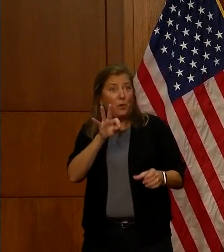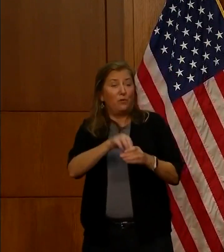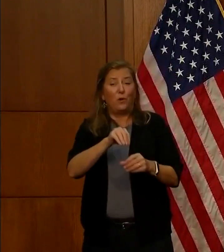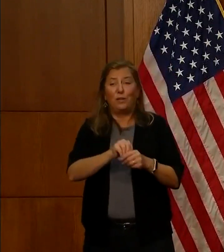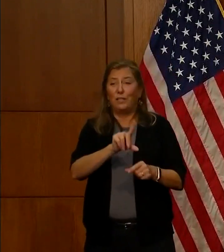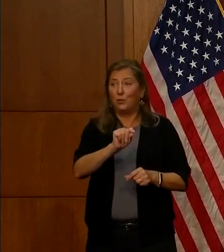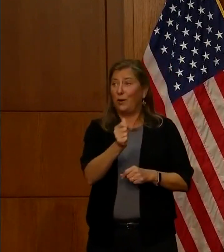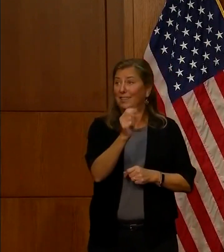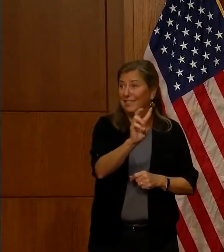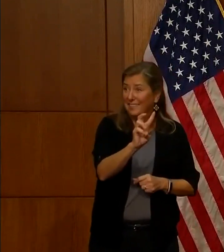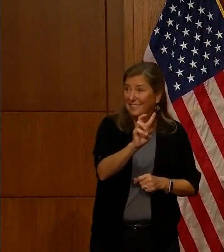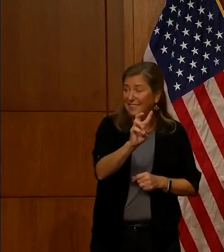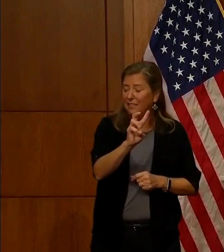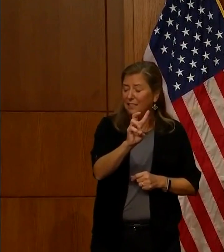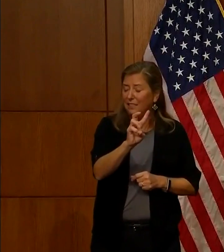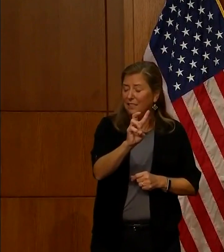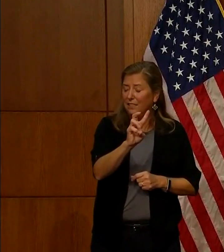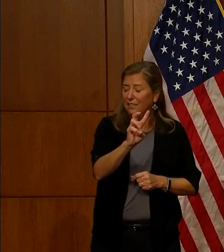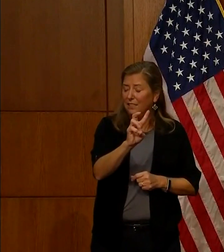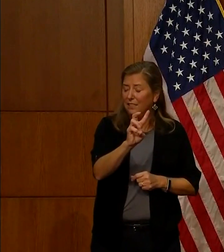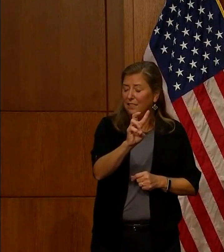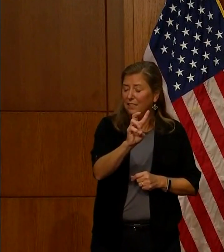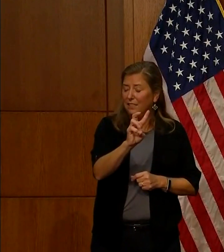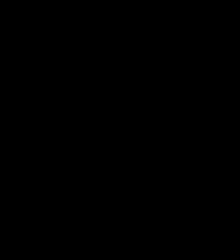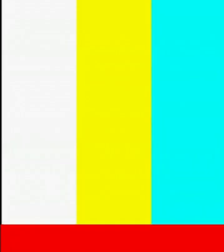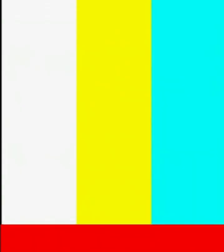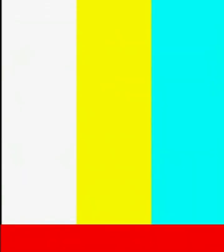FOURTH OF THE TOTAL VOTER